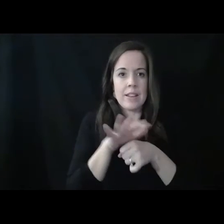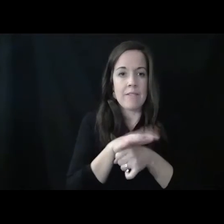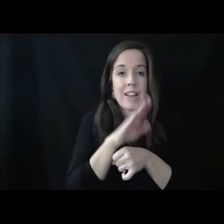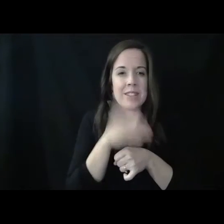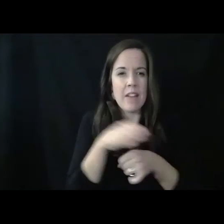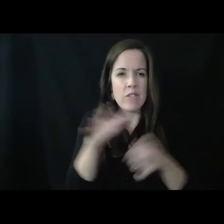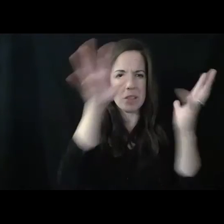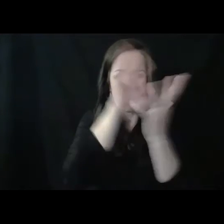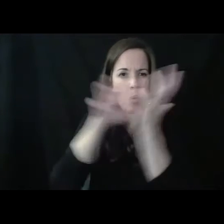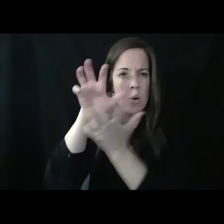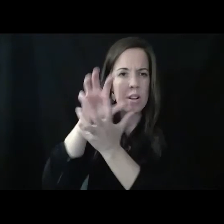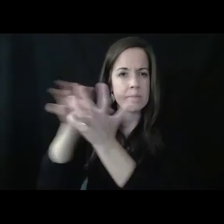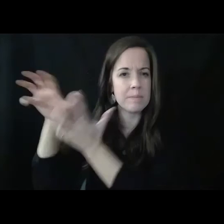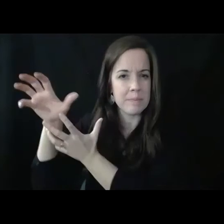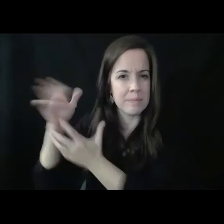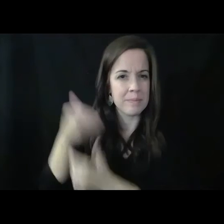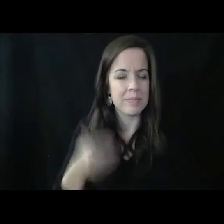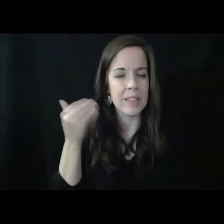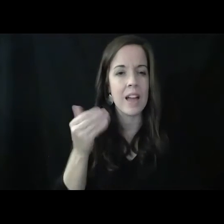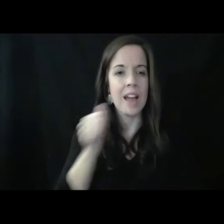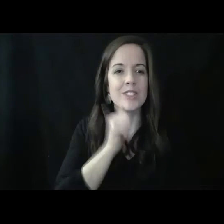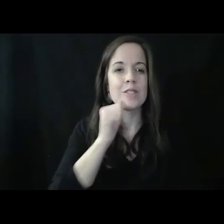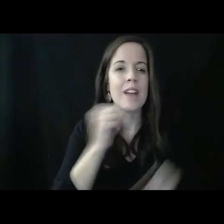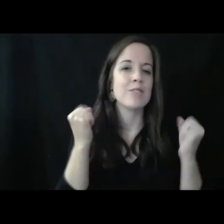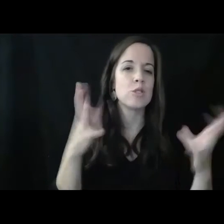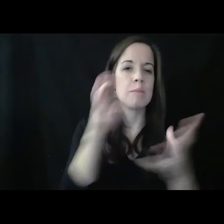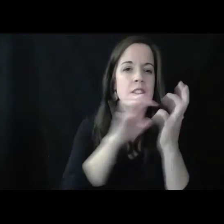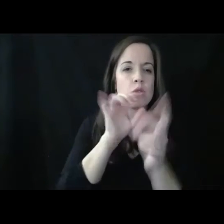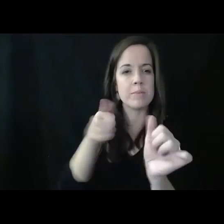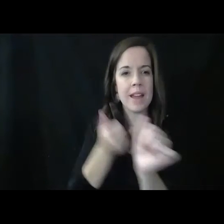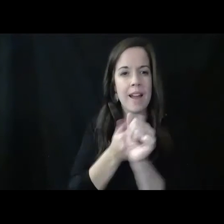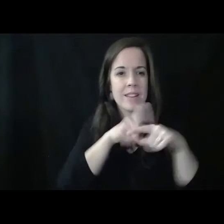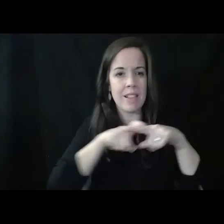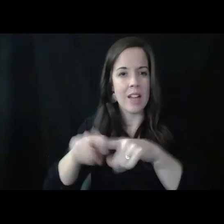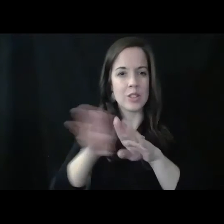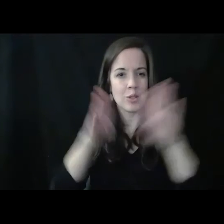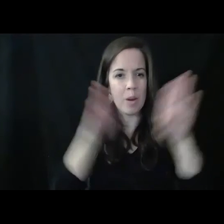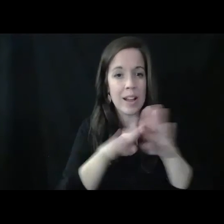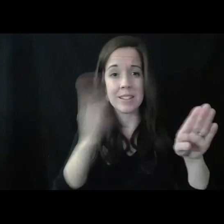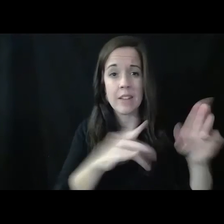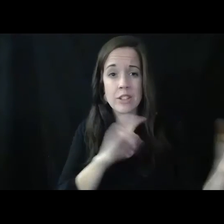I survived too many storms behind a closet door. And I could never change my name to Storm,